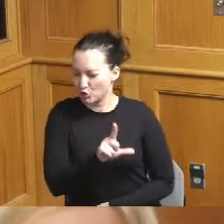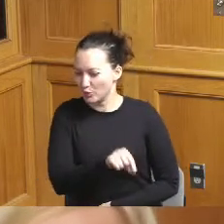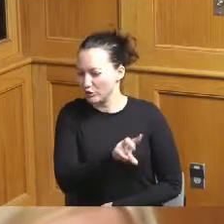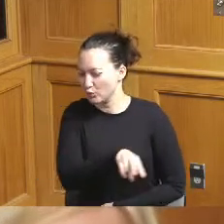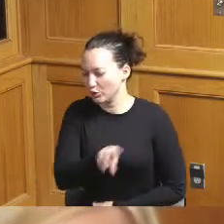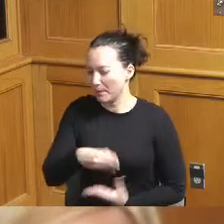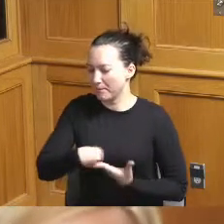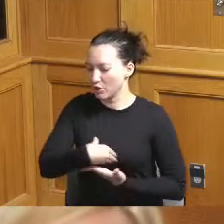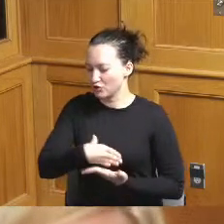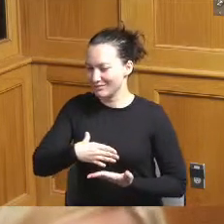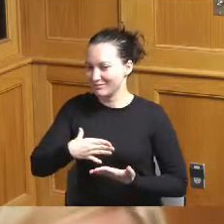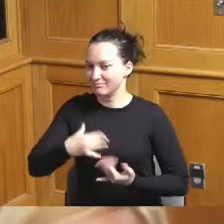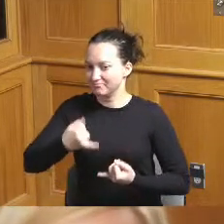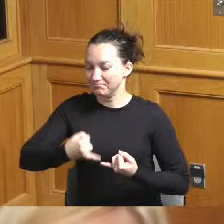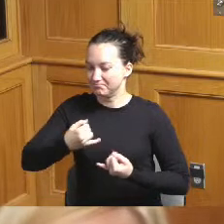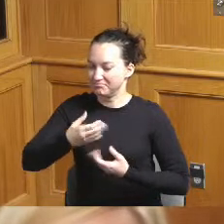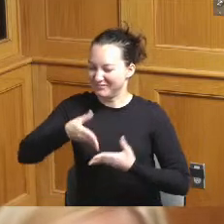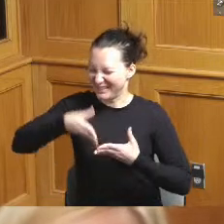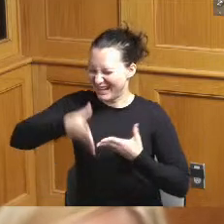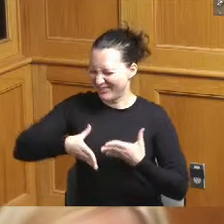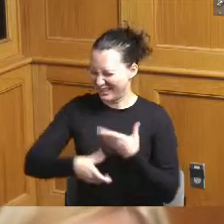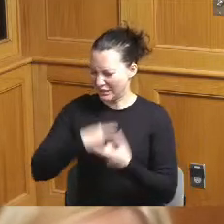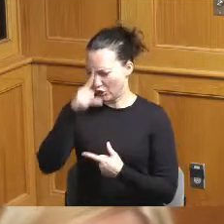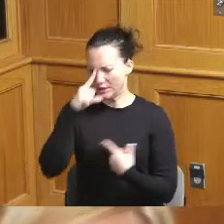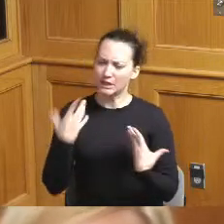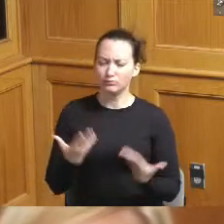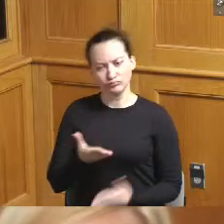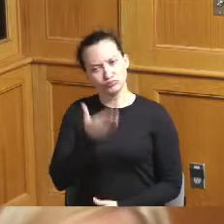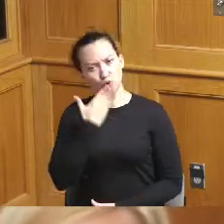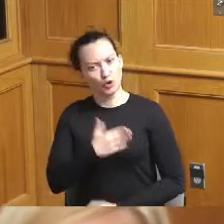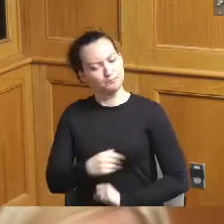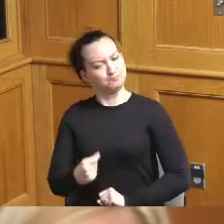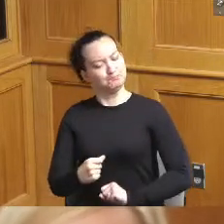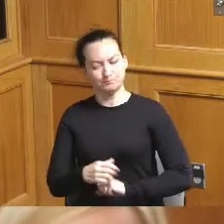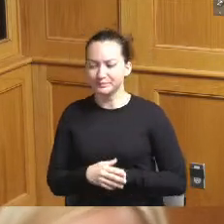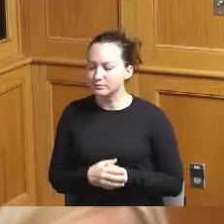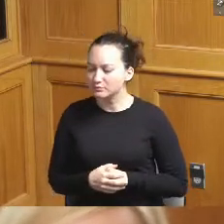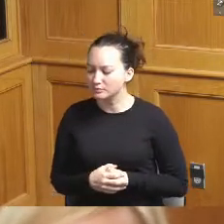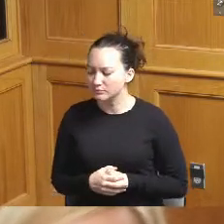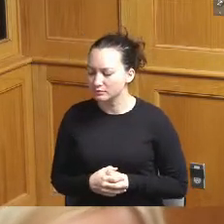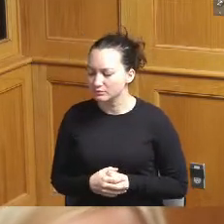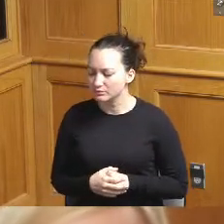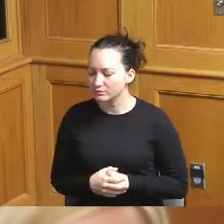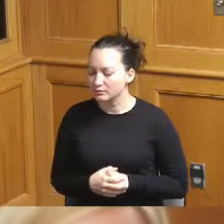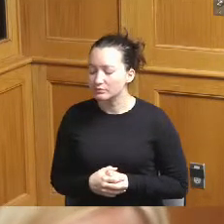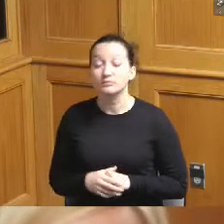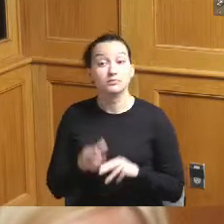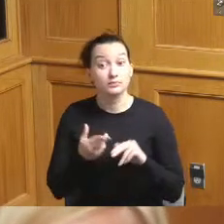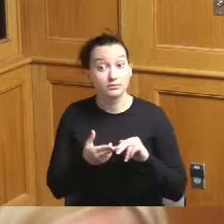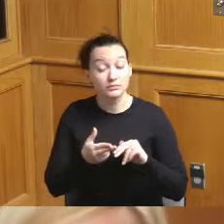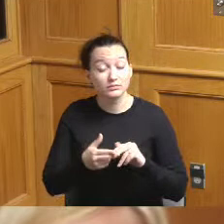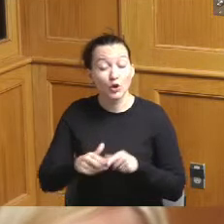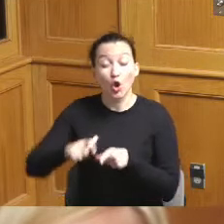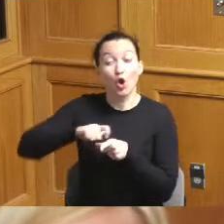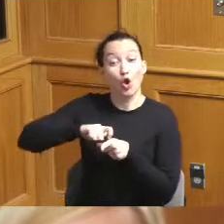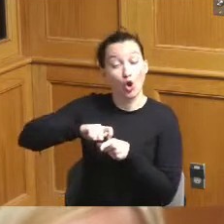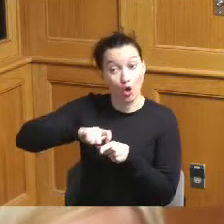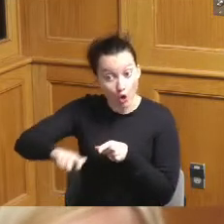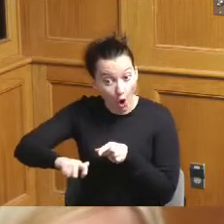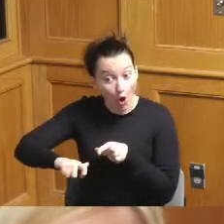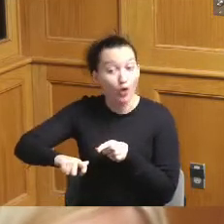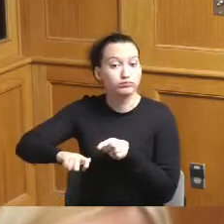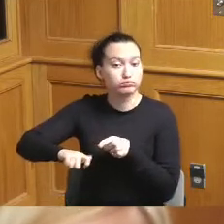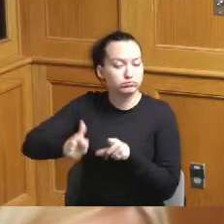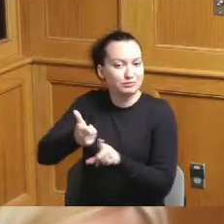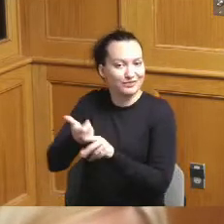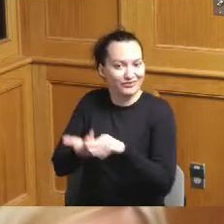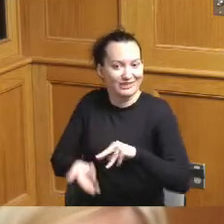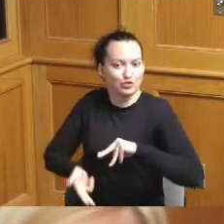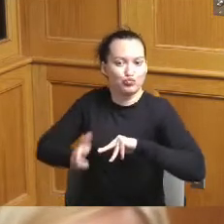end of the year will end up looking pretty healthy you know the the increase in calls the duplicative